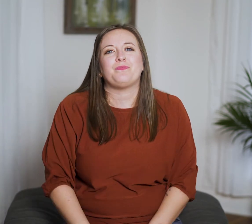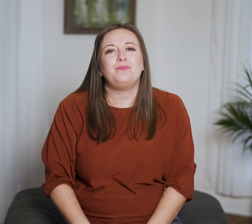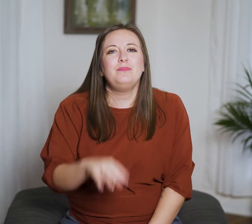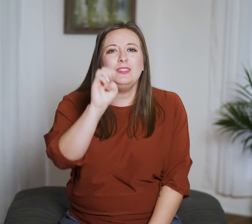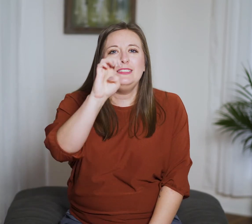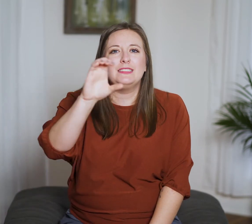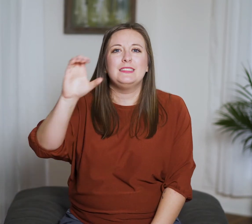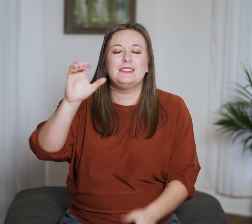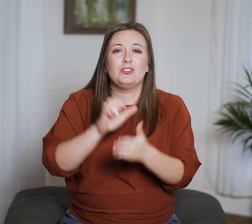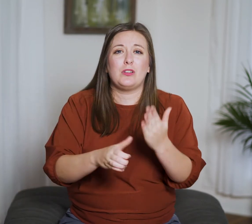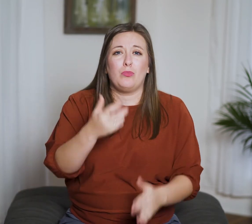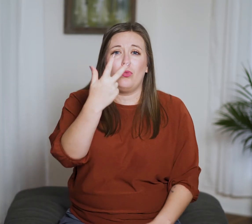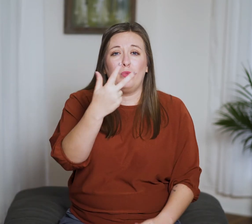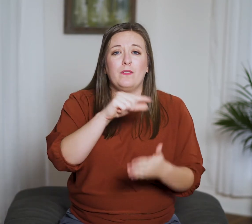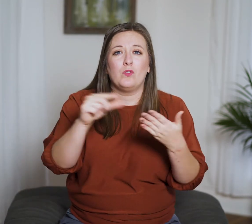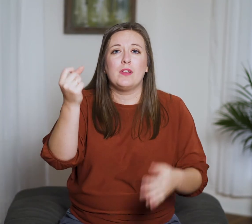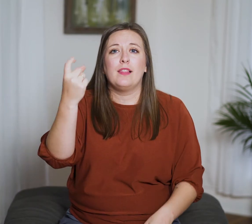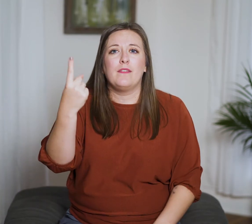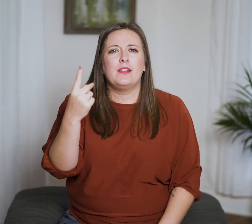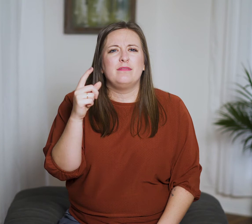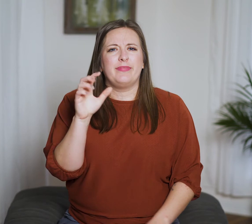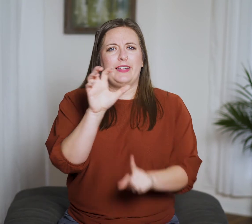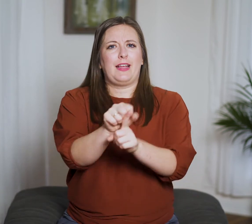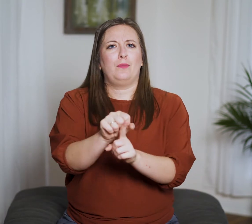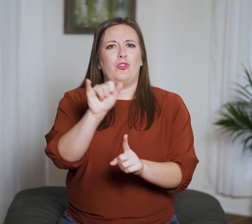Ecclesiastes 3:11 captures